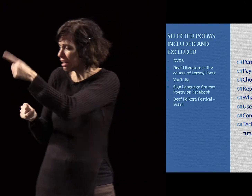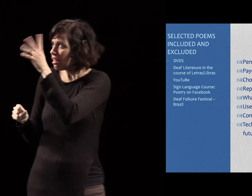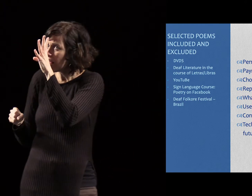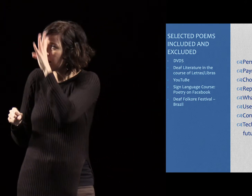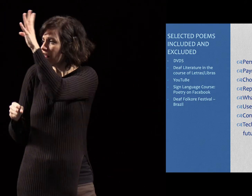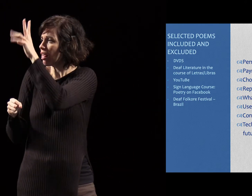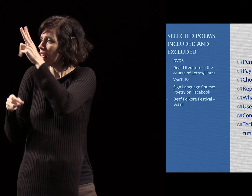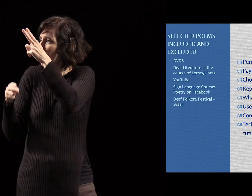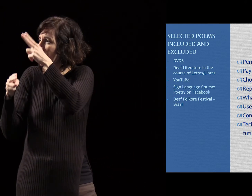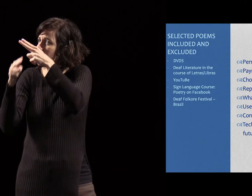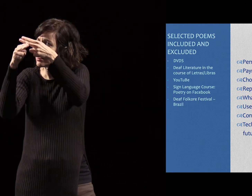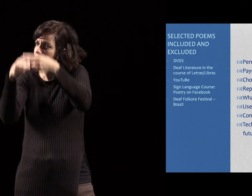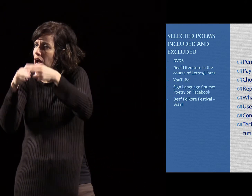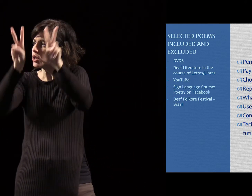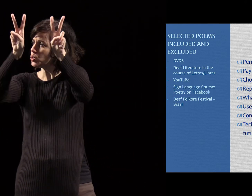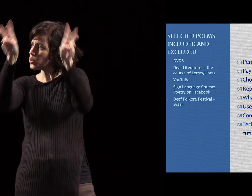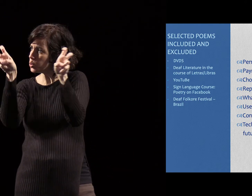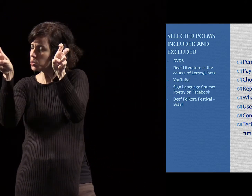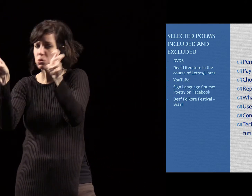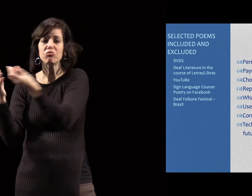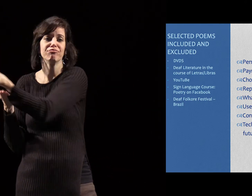perhaps they have come up with one after the performance